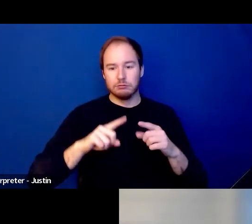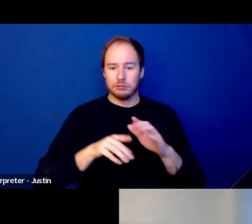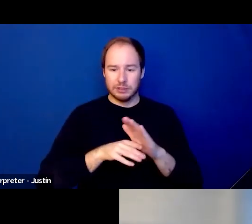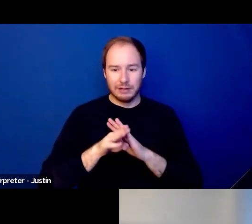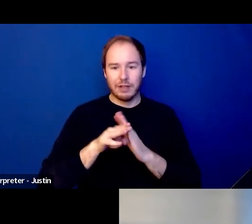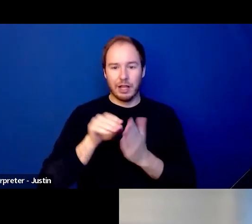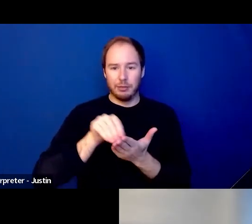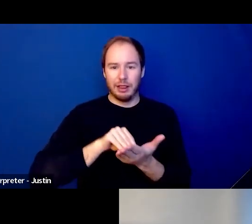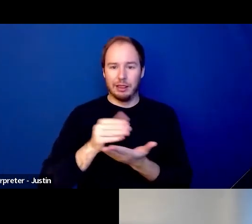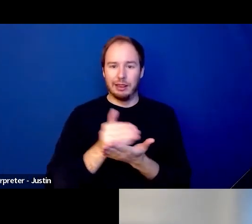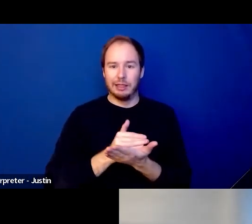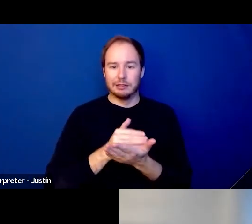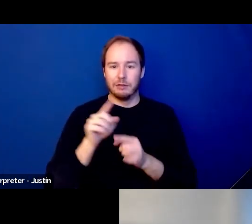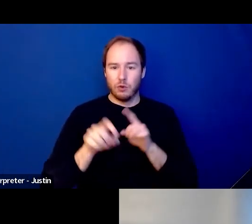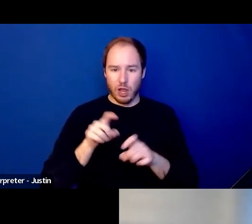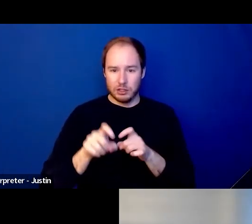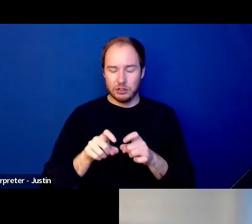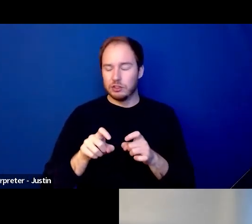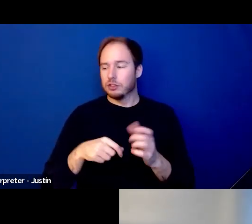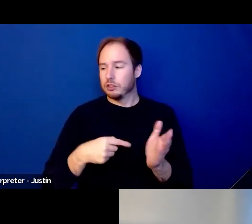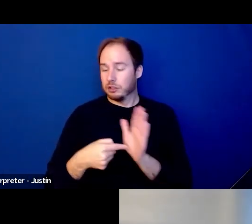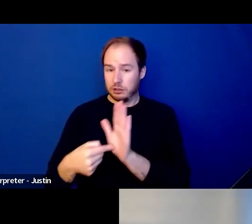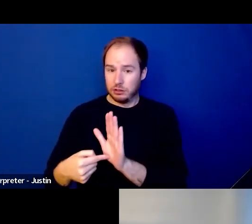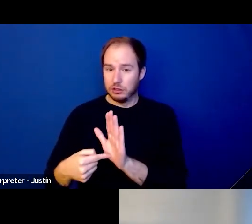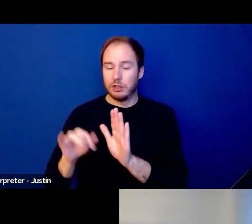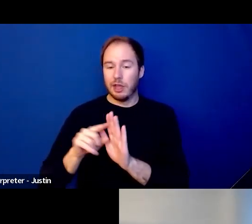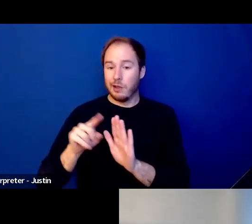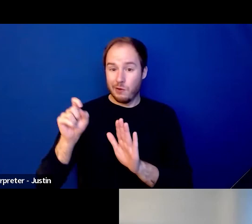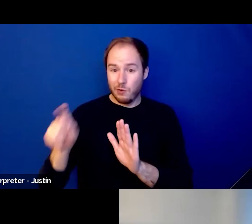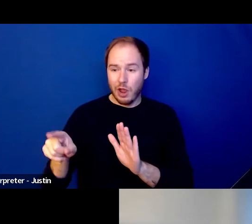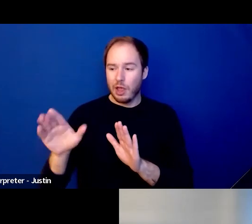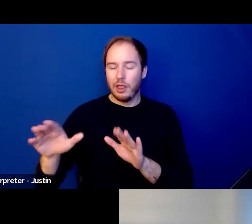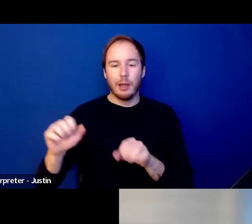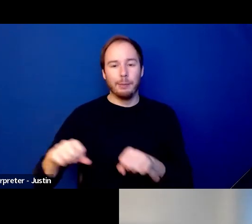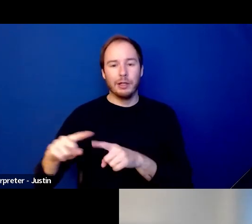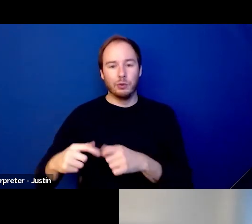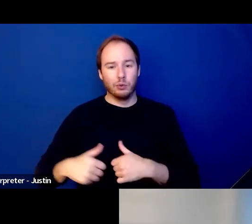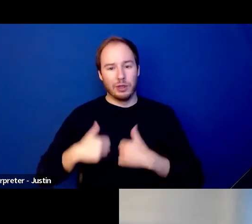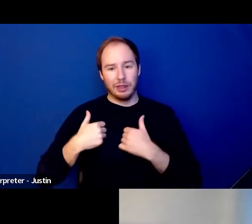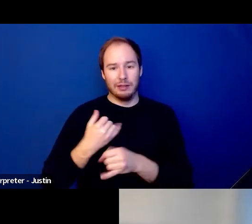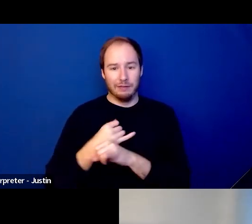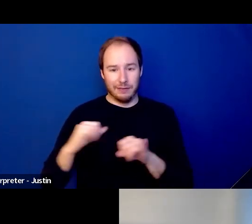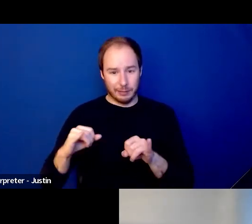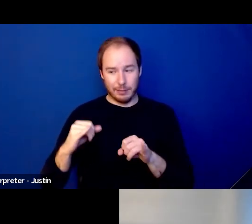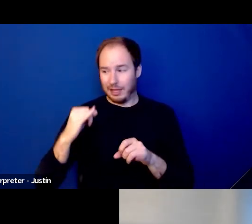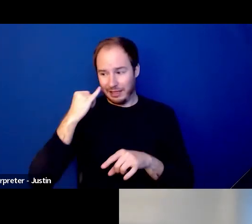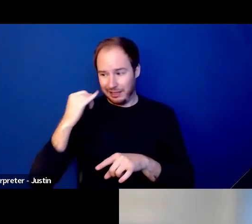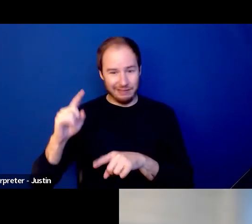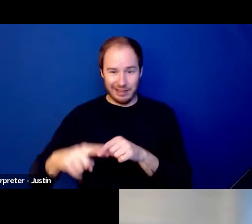One of the questions is, you know, what is this person's ability to live independently? And if they can't live independently,